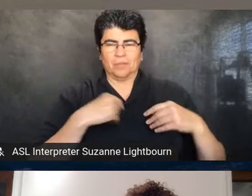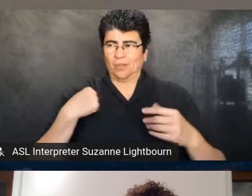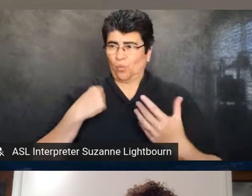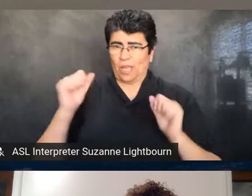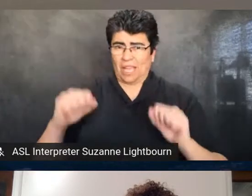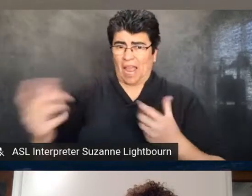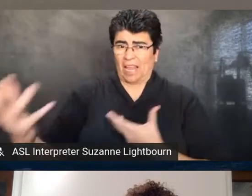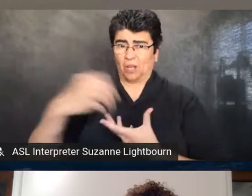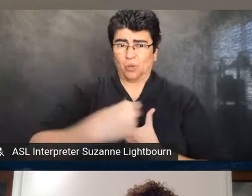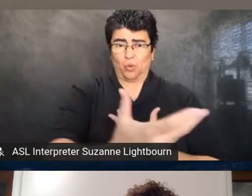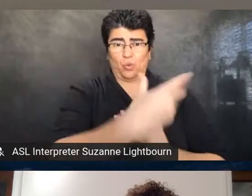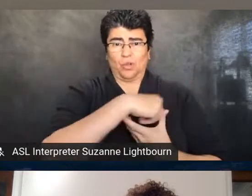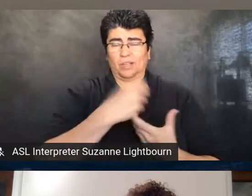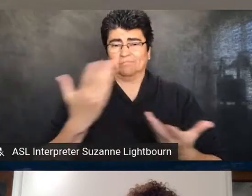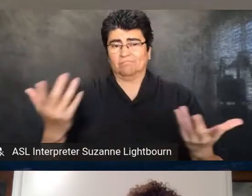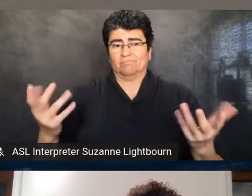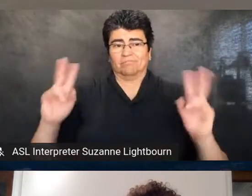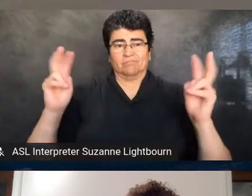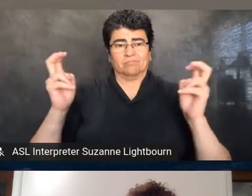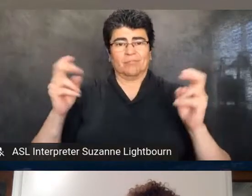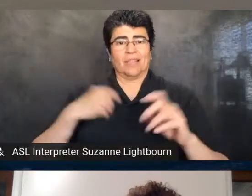and what is, quote unquote, "different."